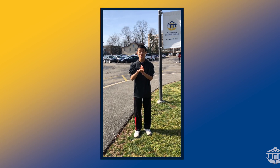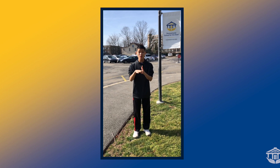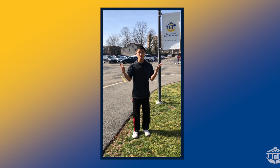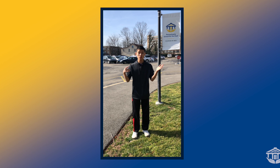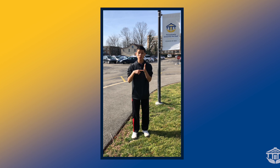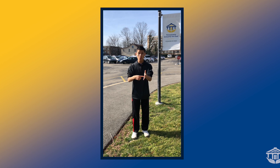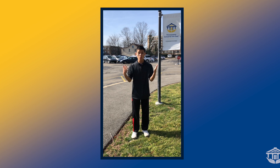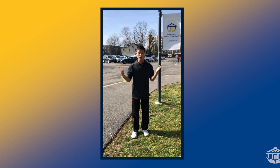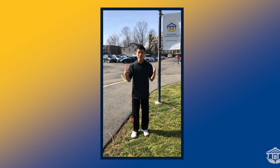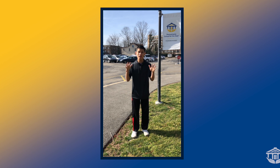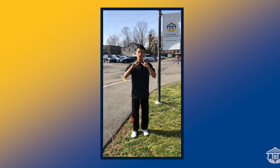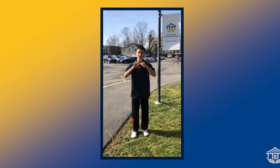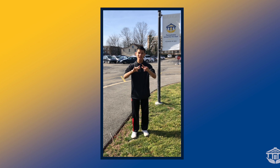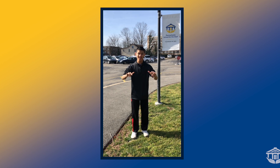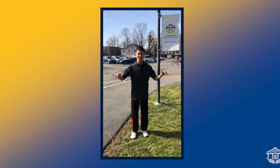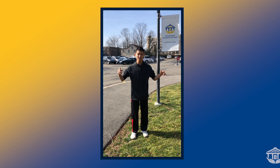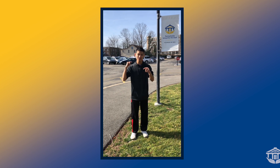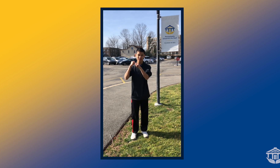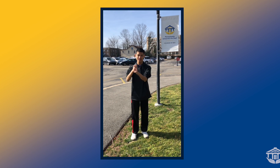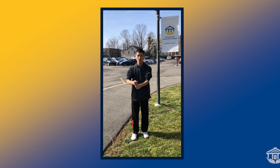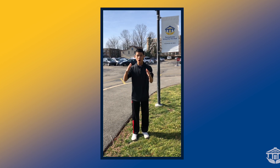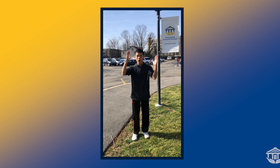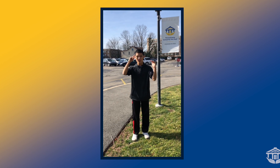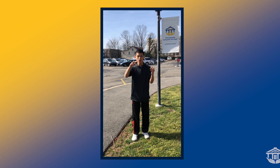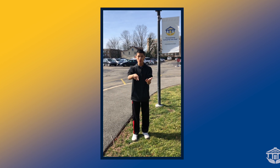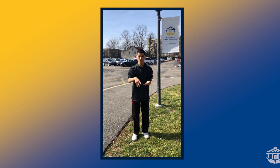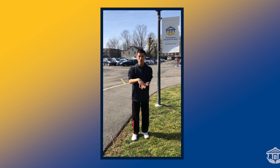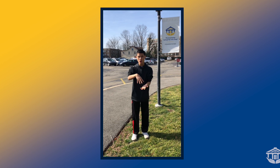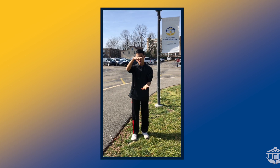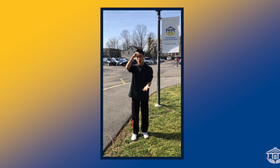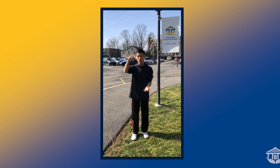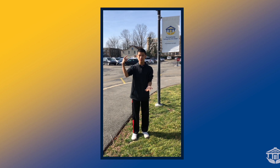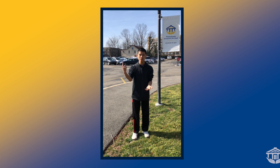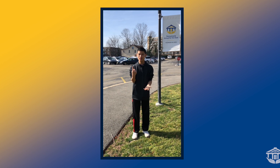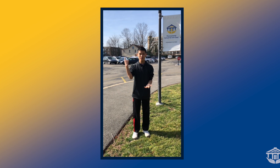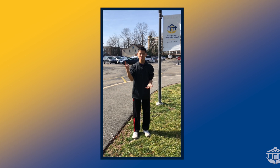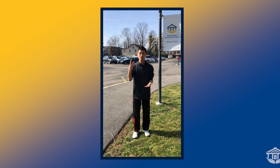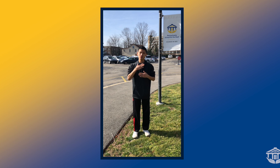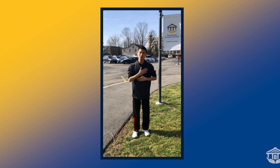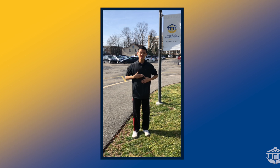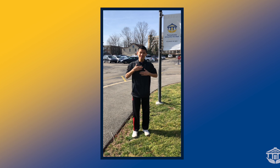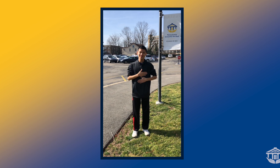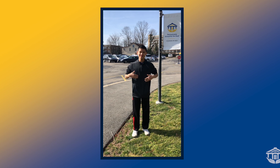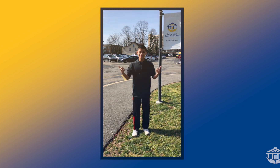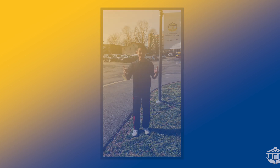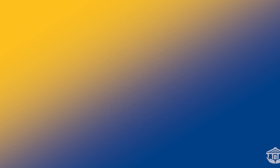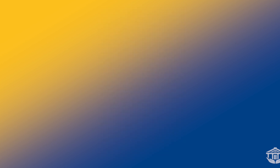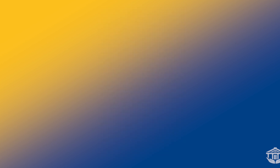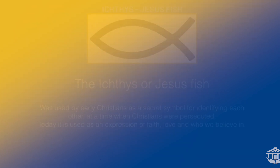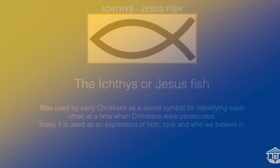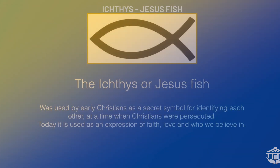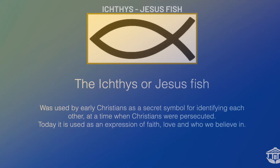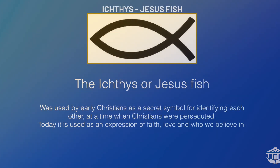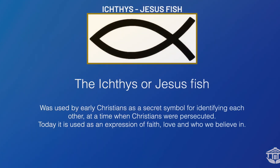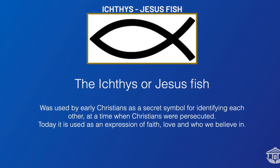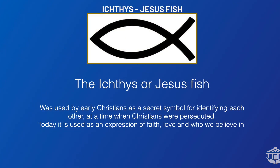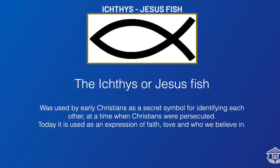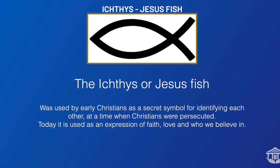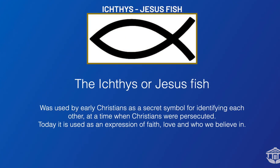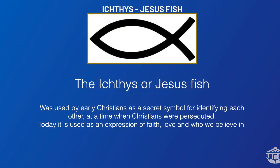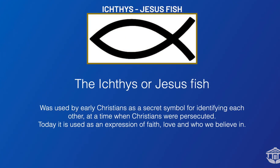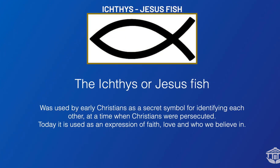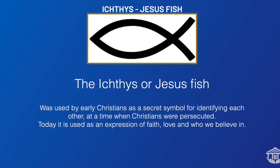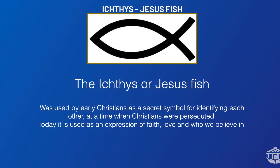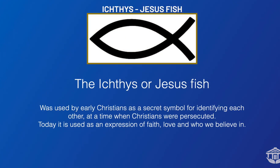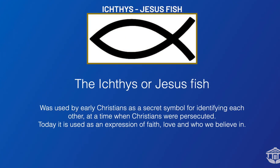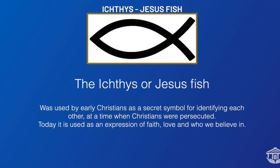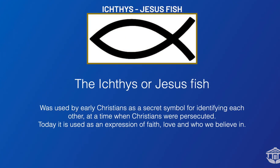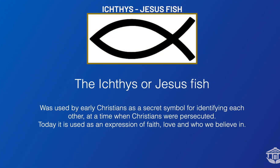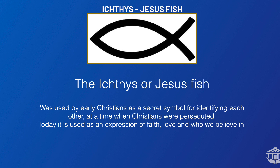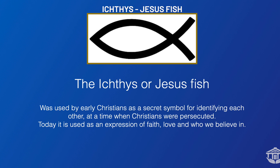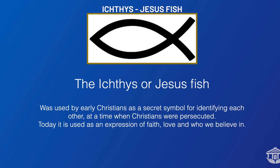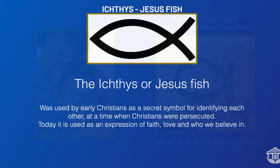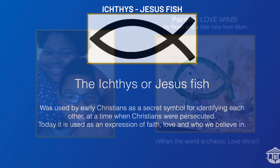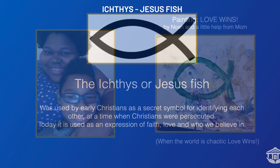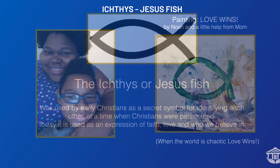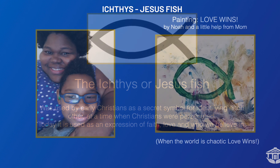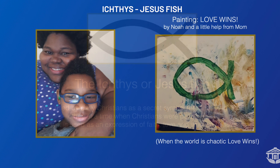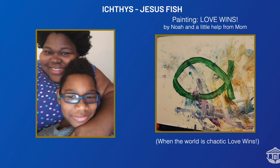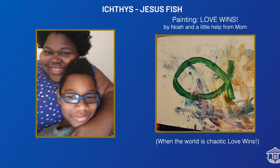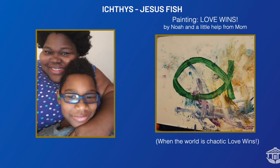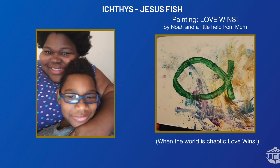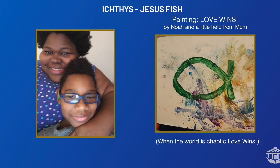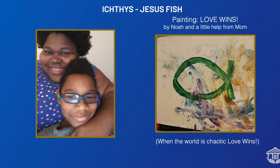This video shows a diversity of cultural traditions. We hope you learn something. Enjoy.